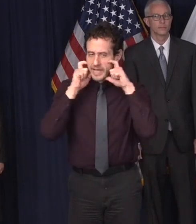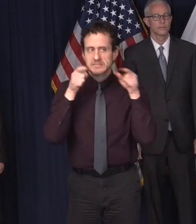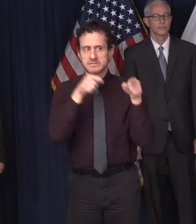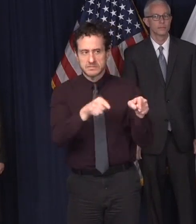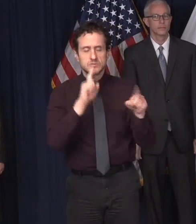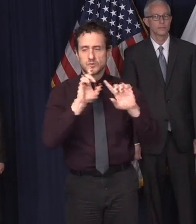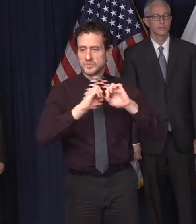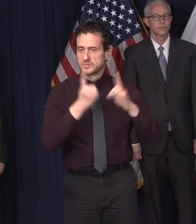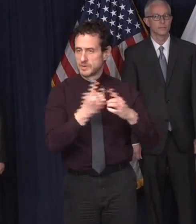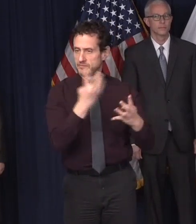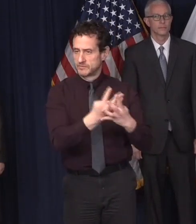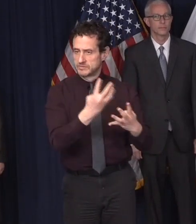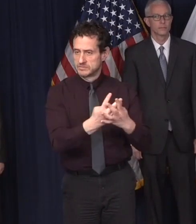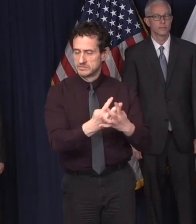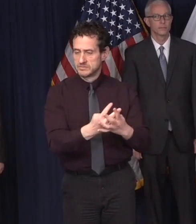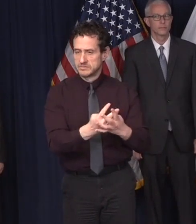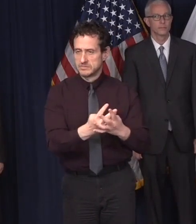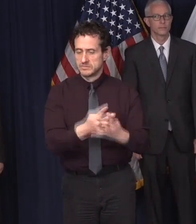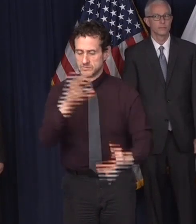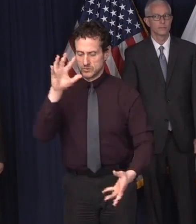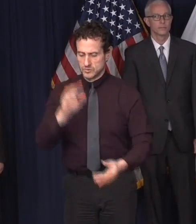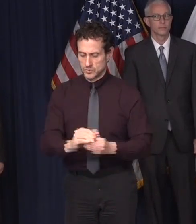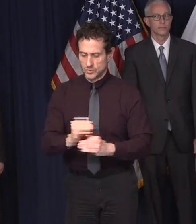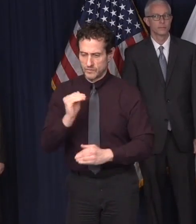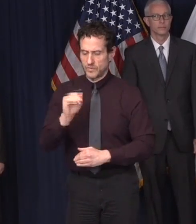HAND SANITIZE TO ALL INCARCERATED INDIVIDUALS.